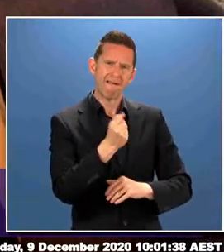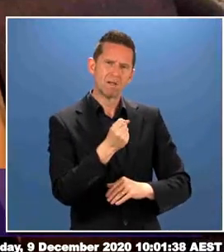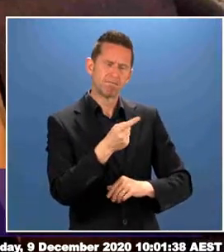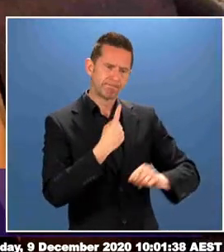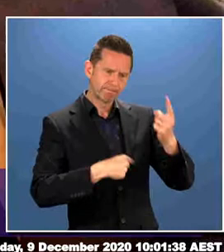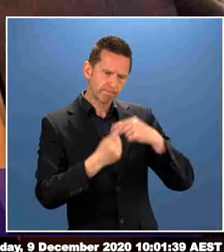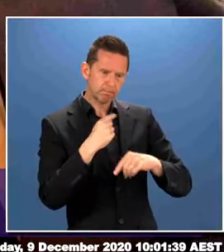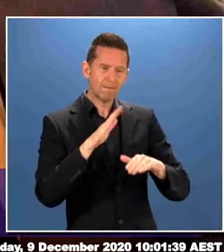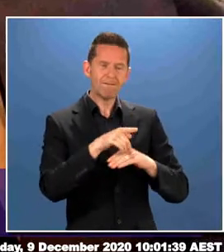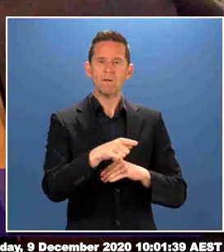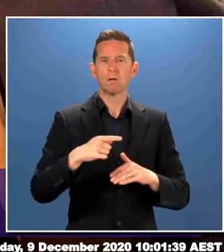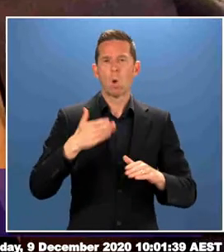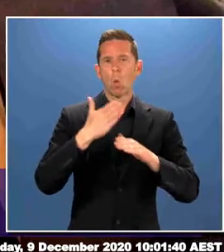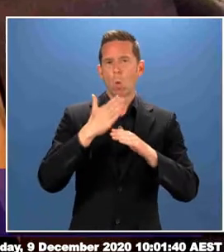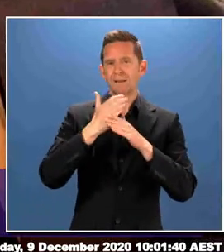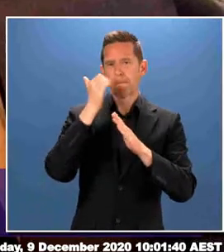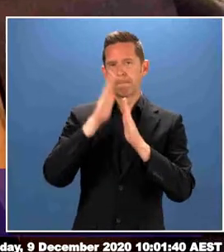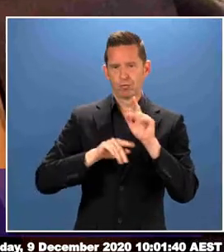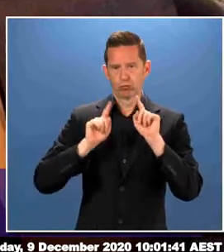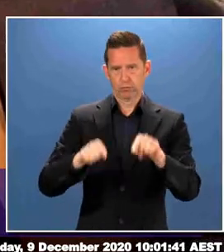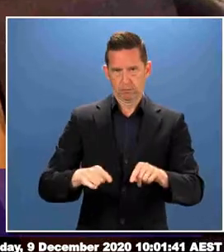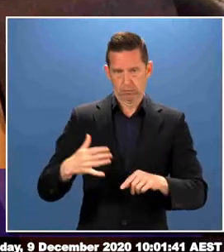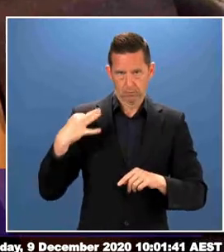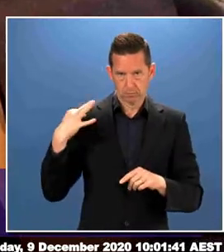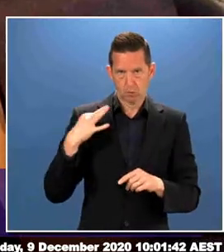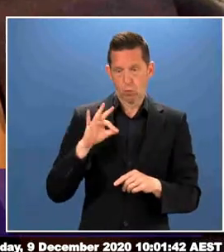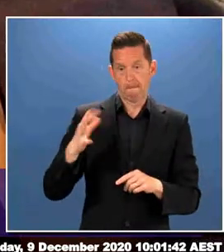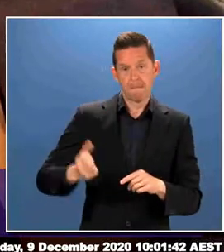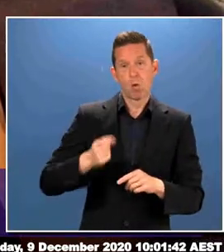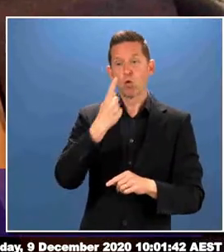work experience at the promise of their work eventuating into a job.